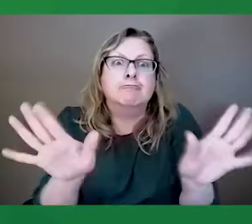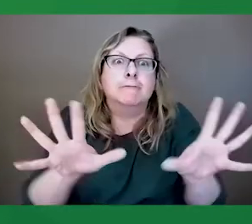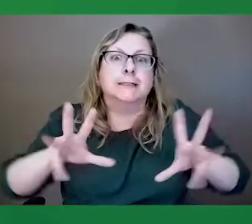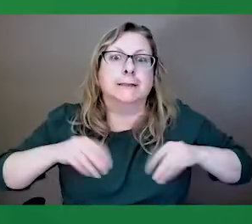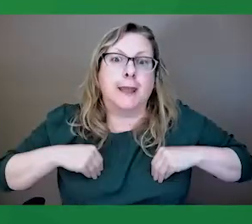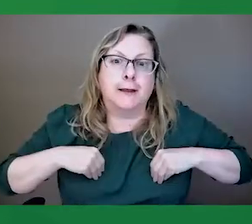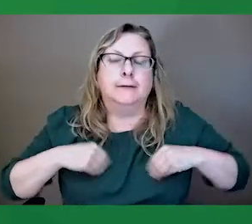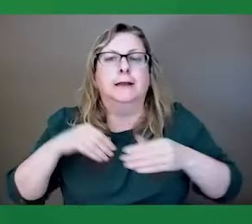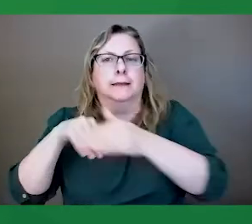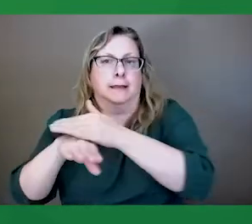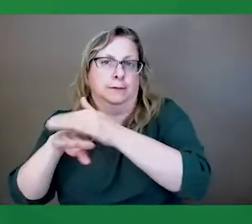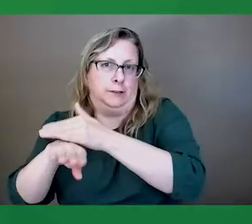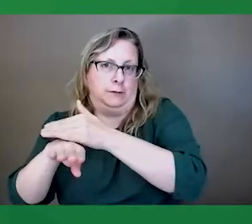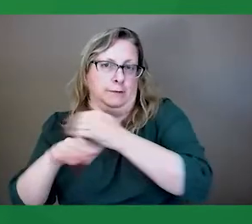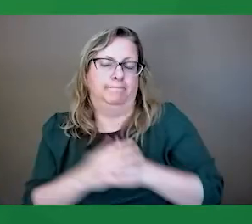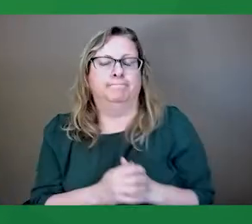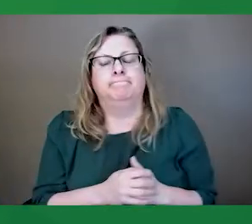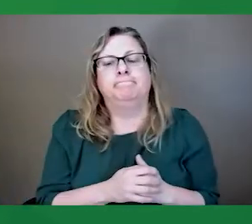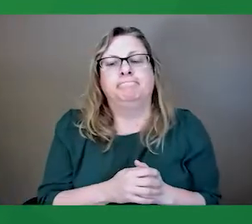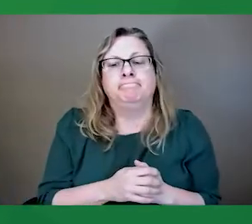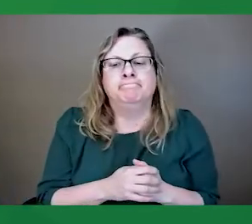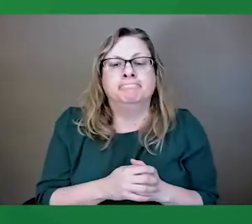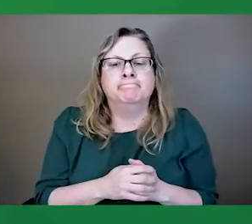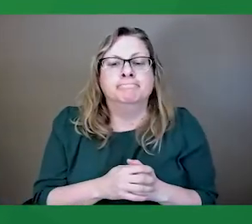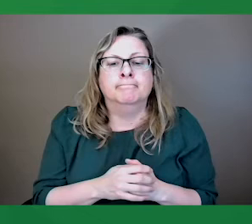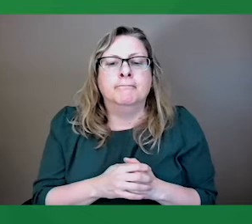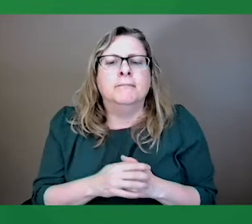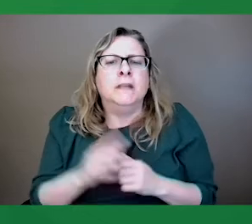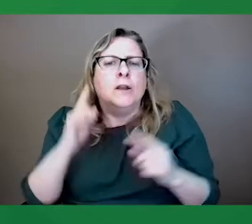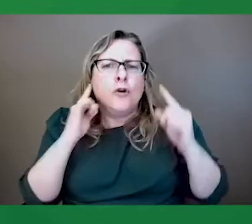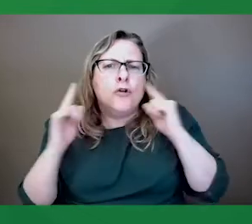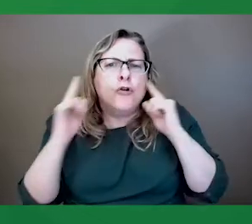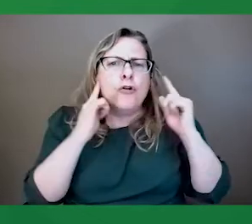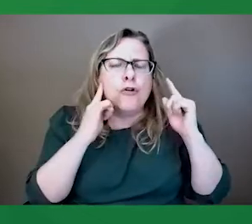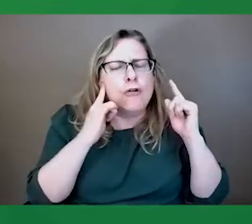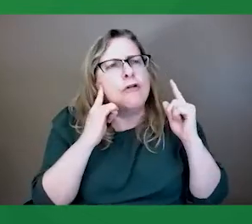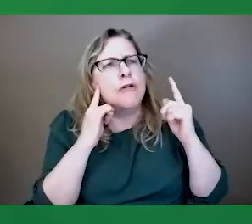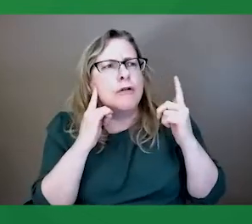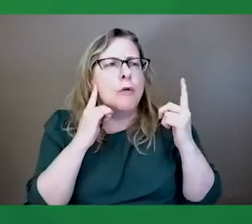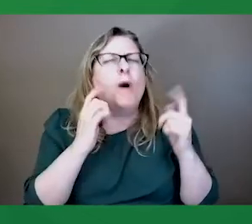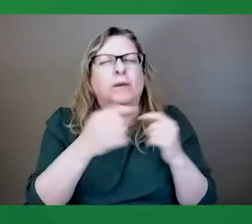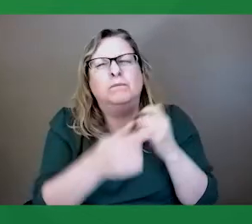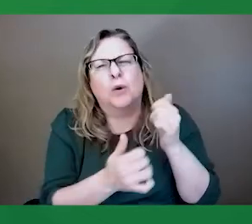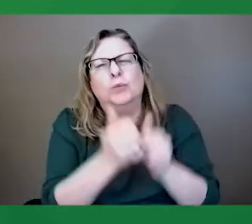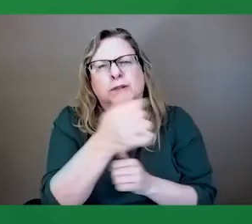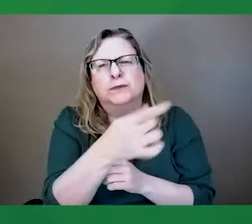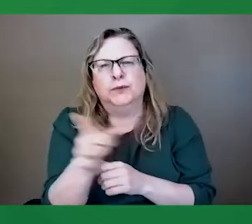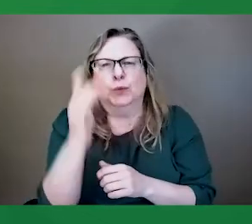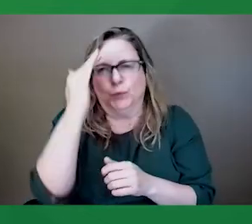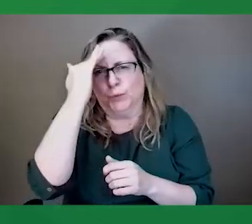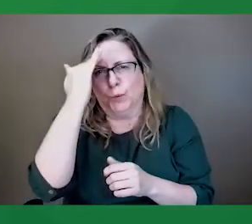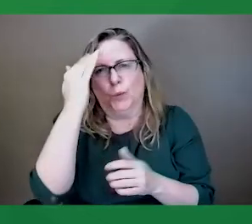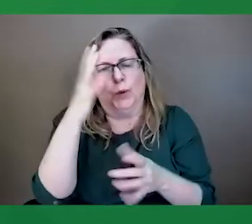All of the examples that we typically hear about when we talk about inclusive design, most of you here would be familiar with inclusive design.